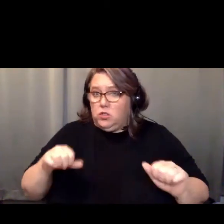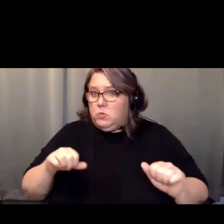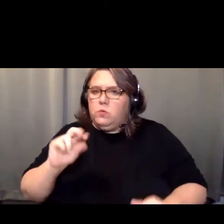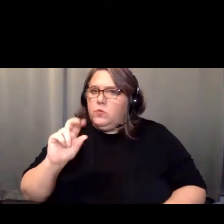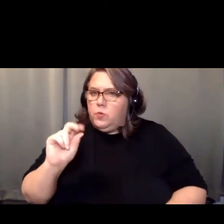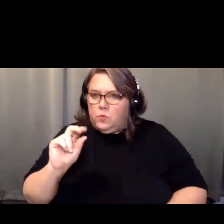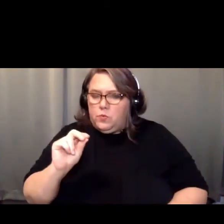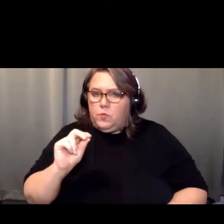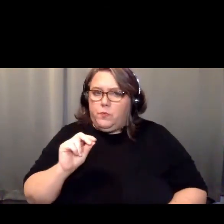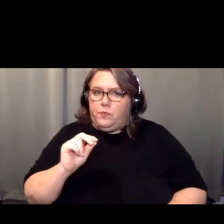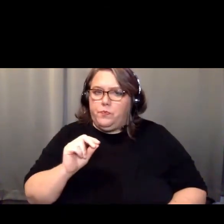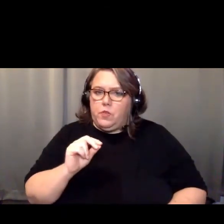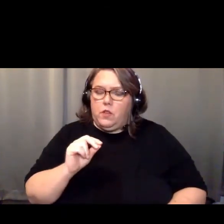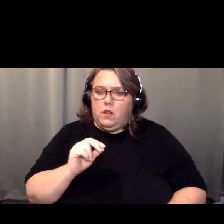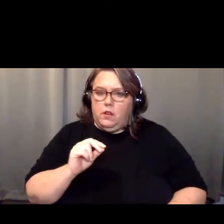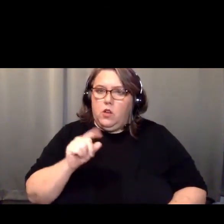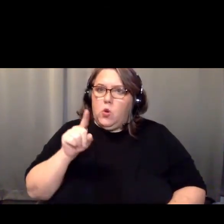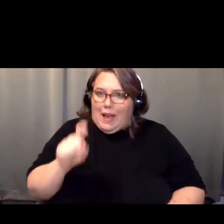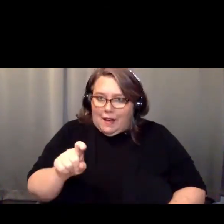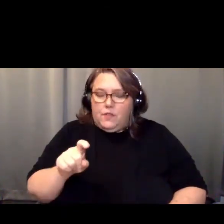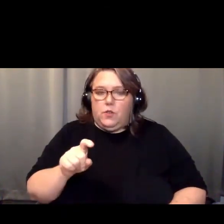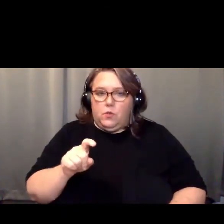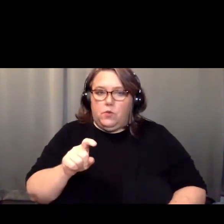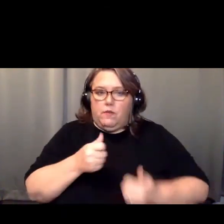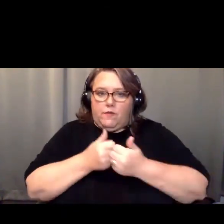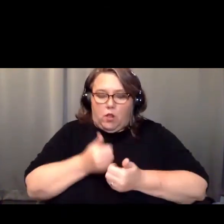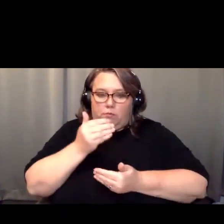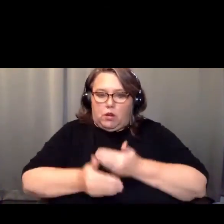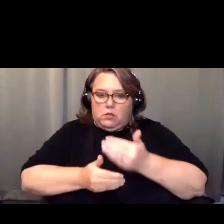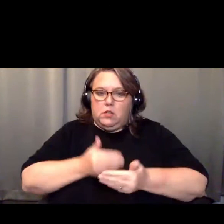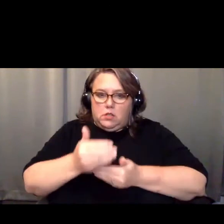So, you have to go through the process of becoming eligible,